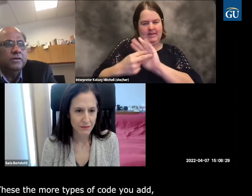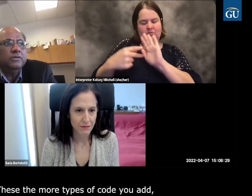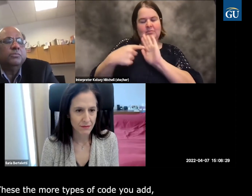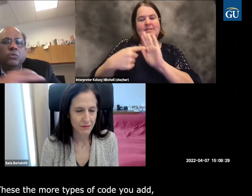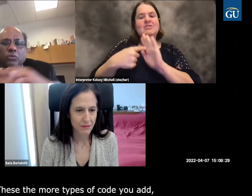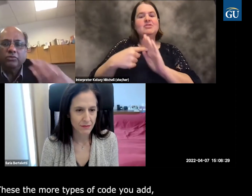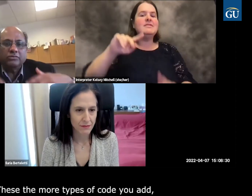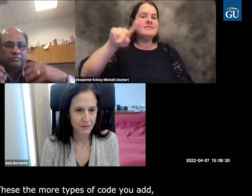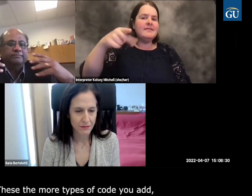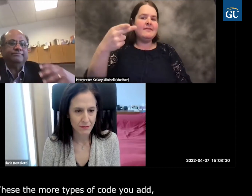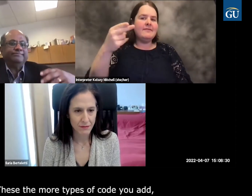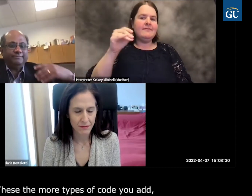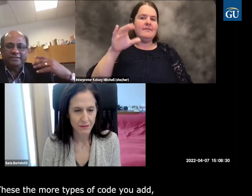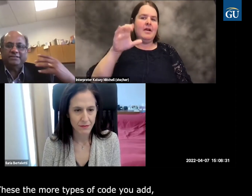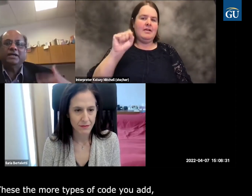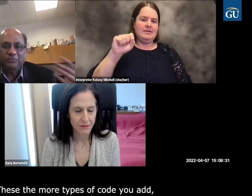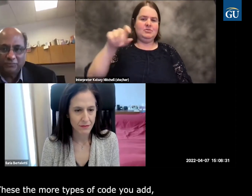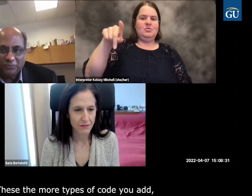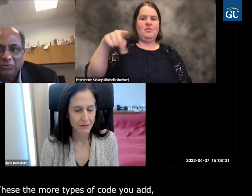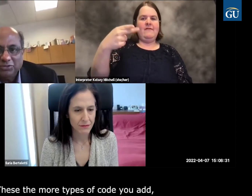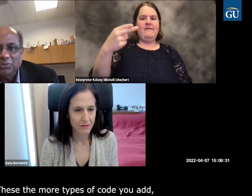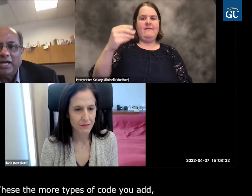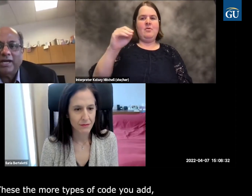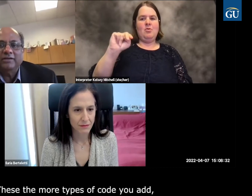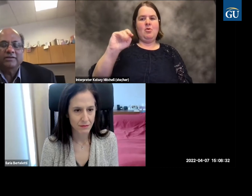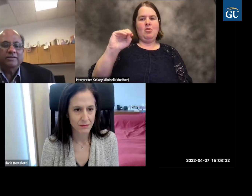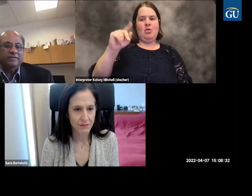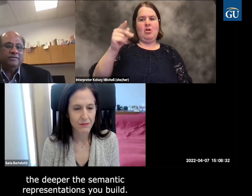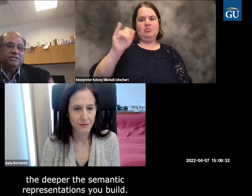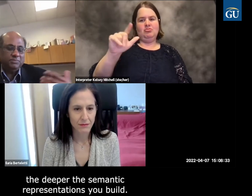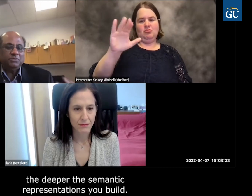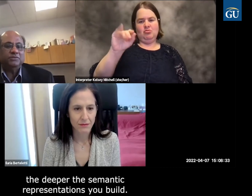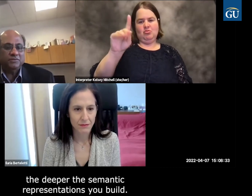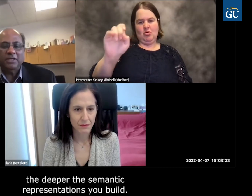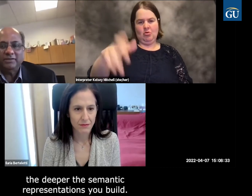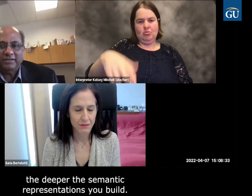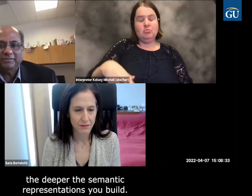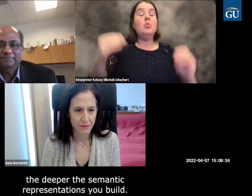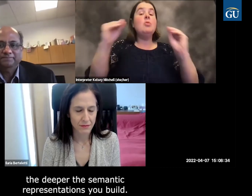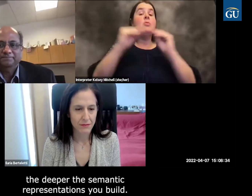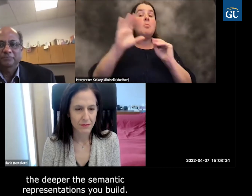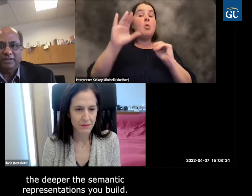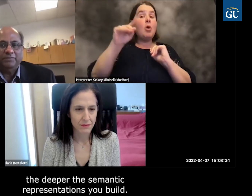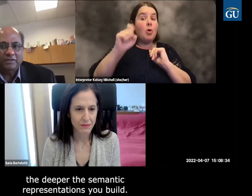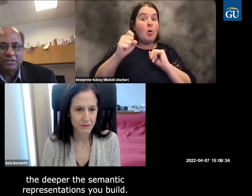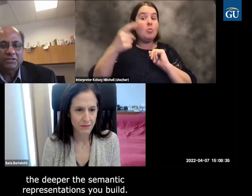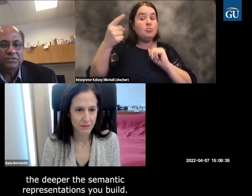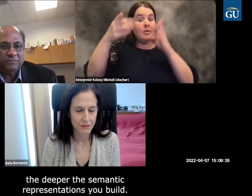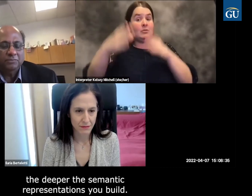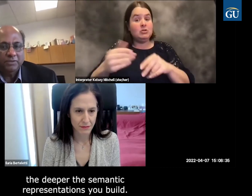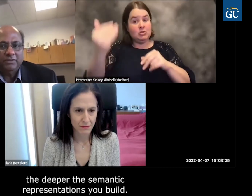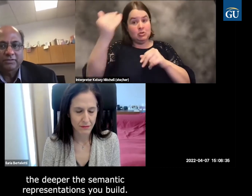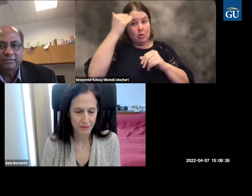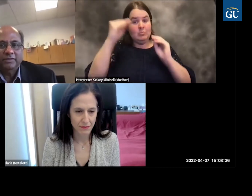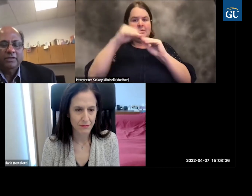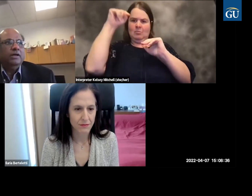the more types of code you add the deeper the semantic